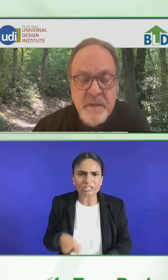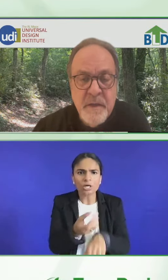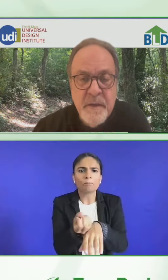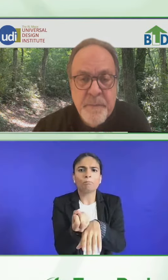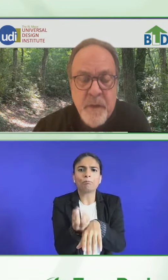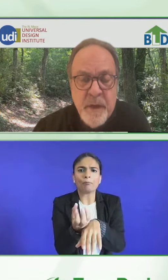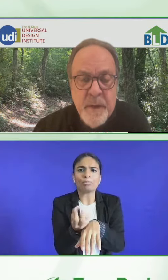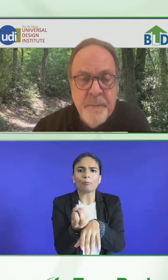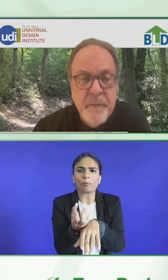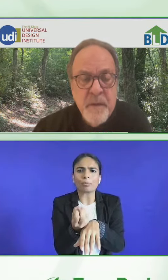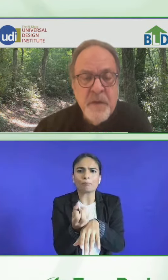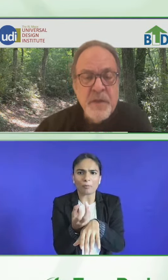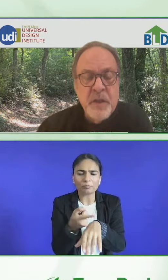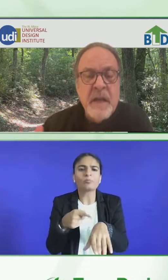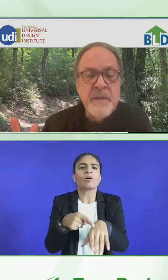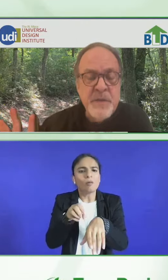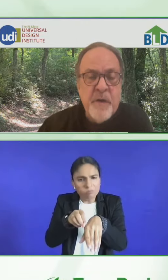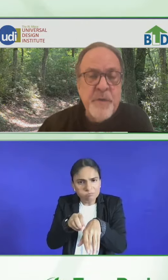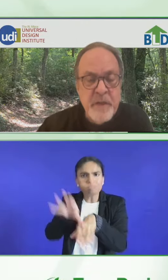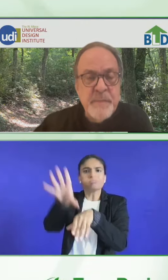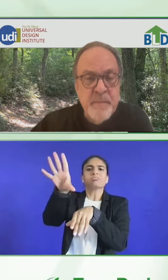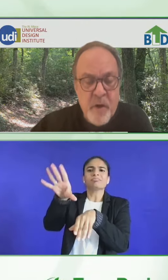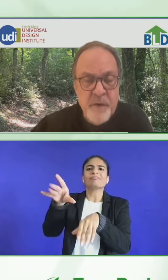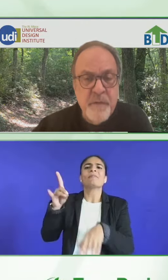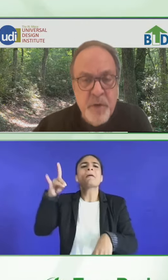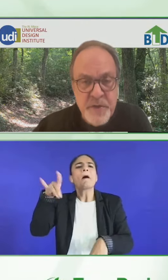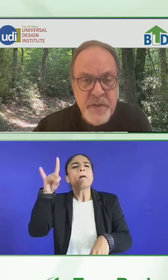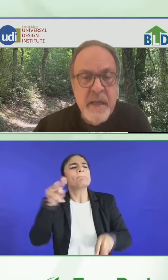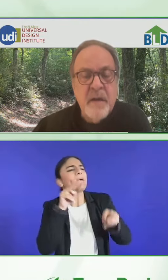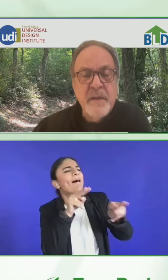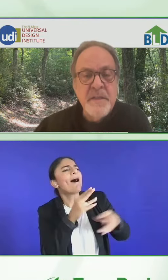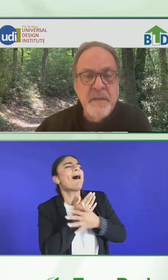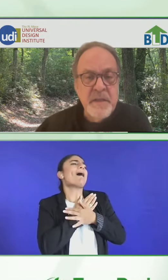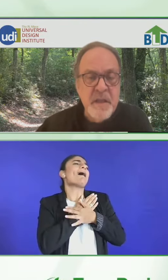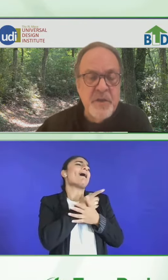That is a lot of software barred from nursing care at least in this